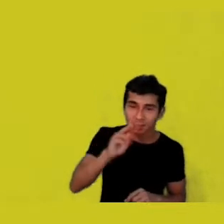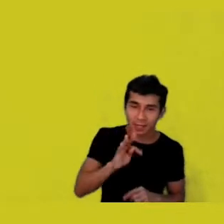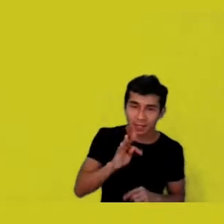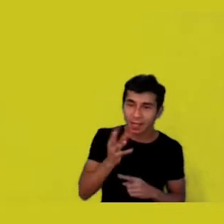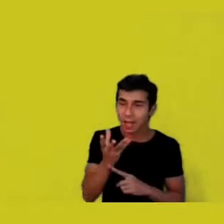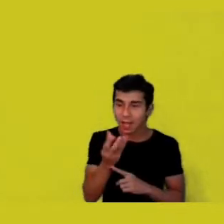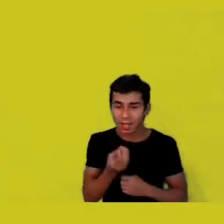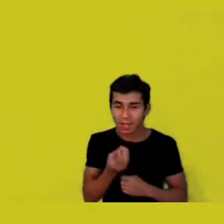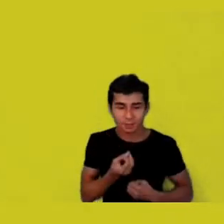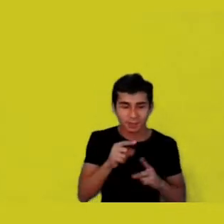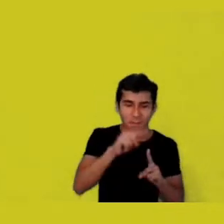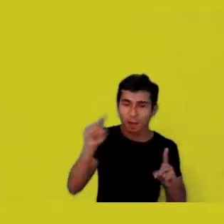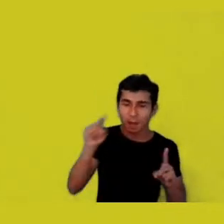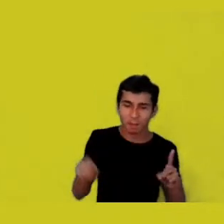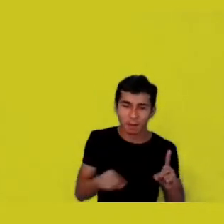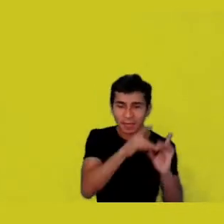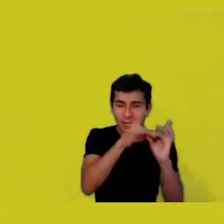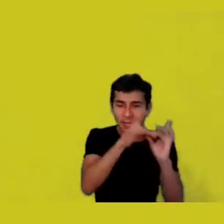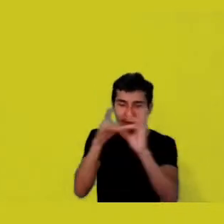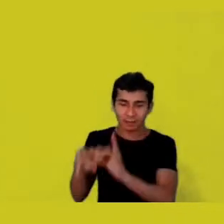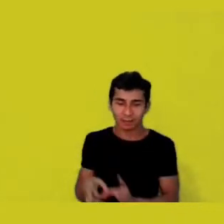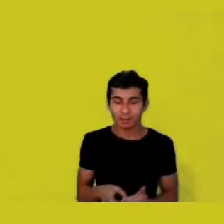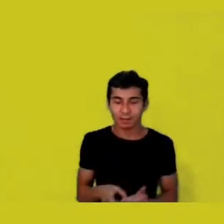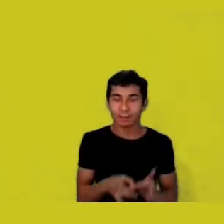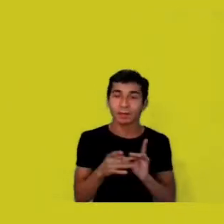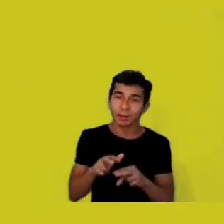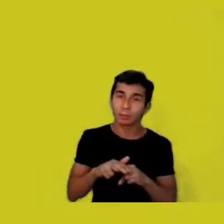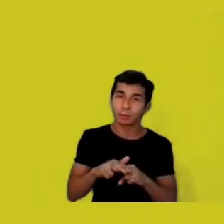And that’s where we are and where we want to stay.